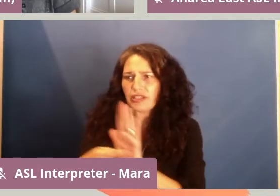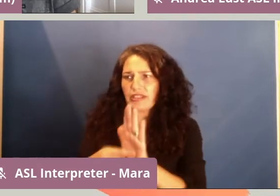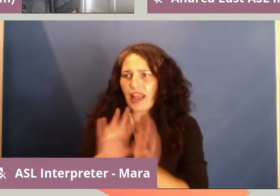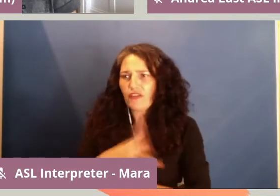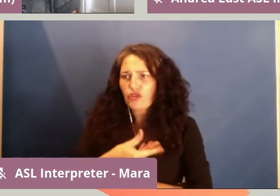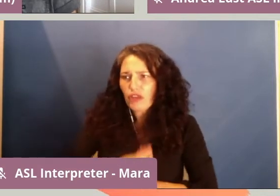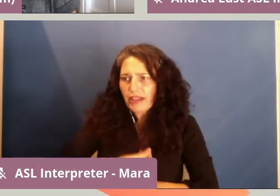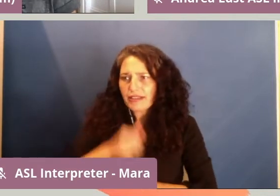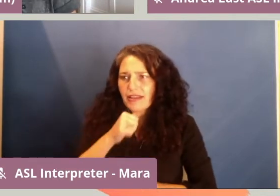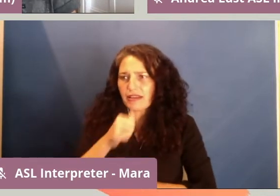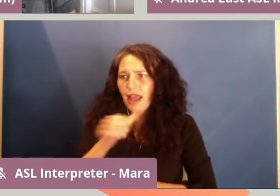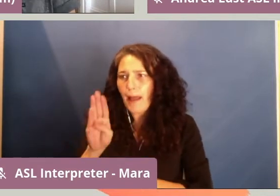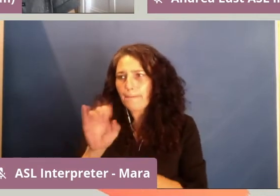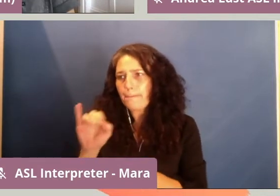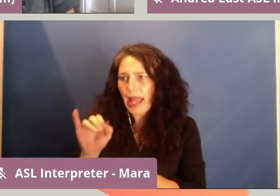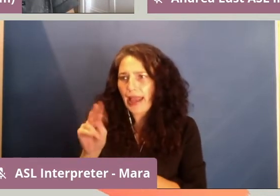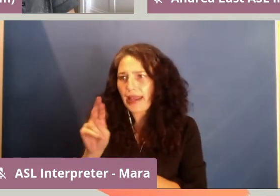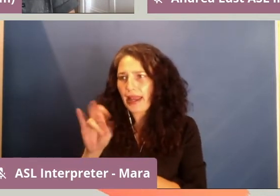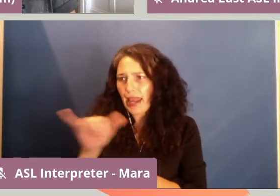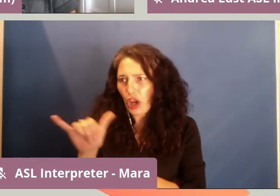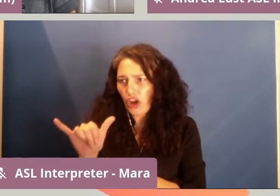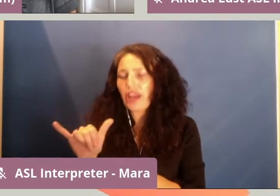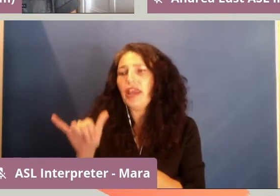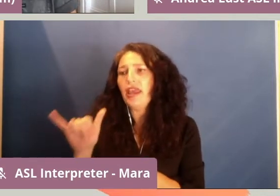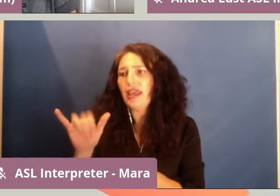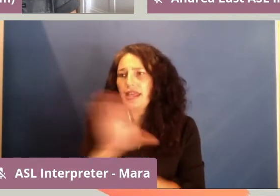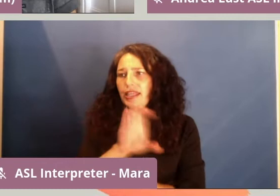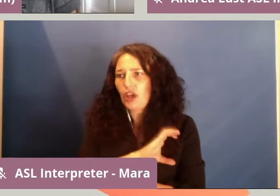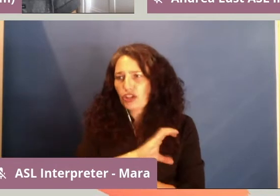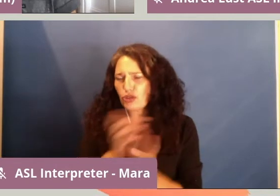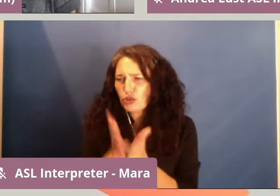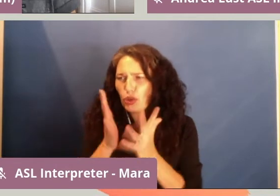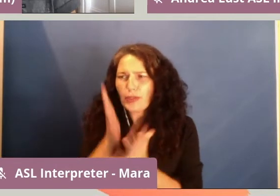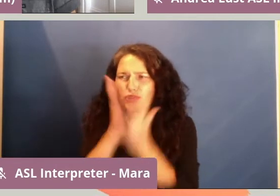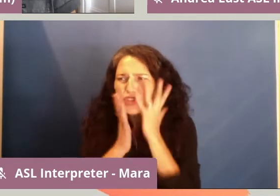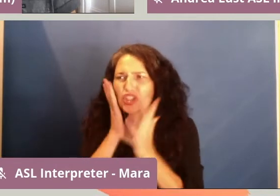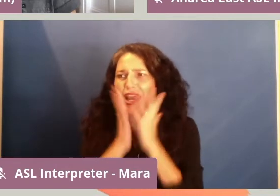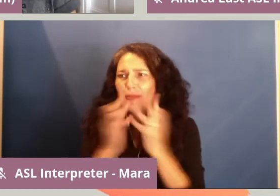in mainstream media that had created so much shame and fear in my younger self,